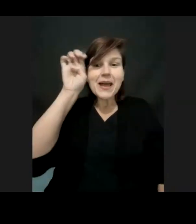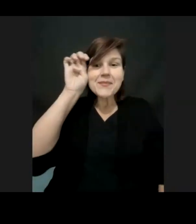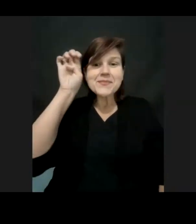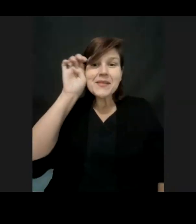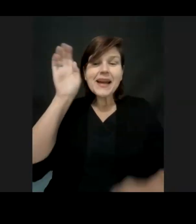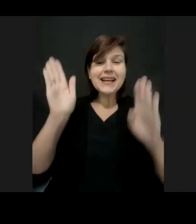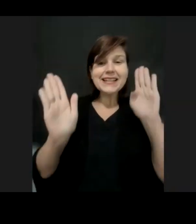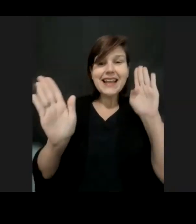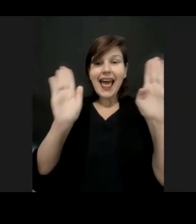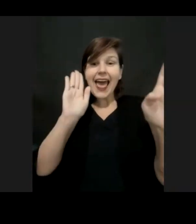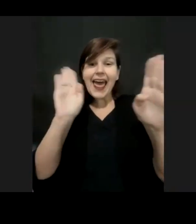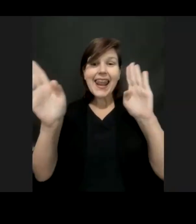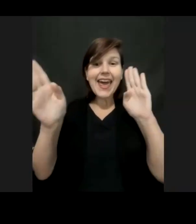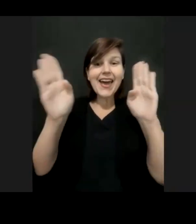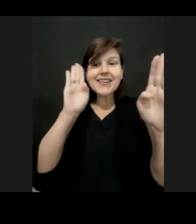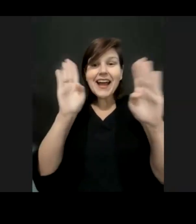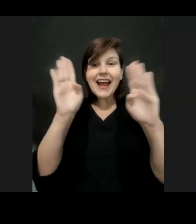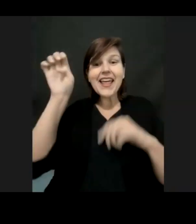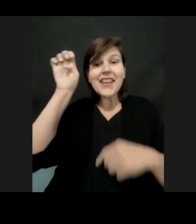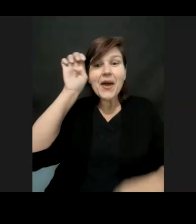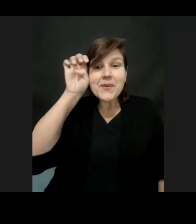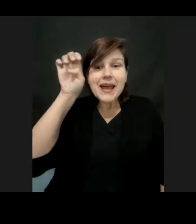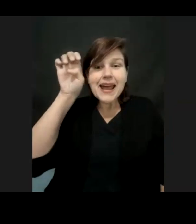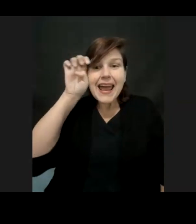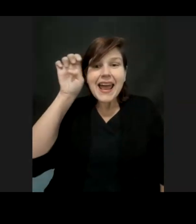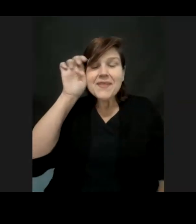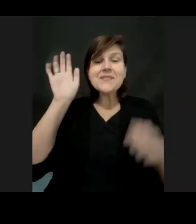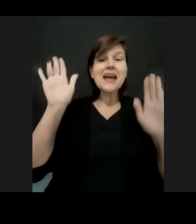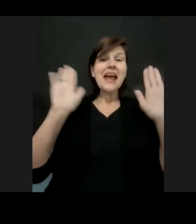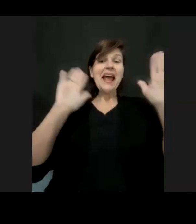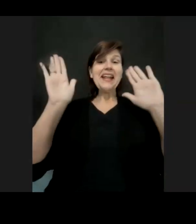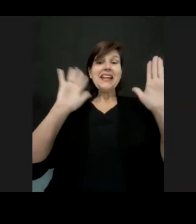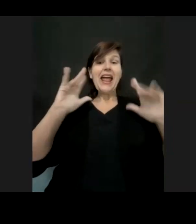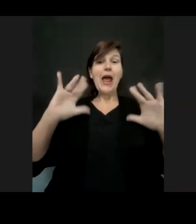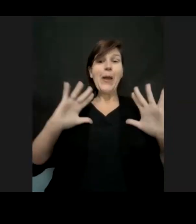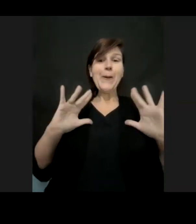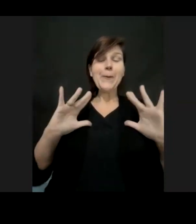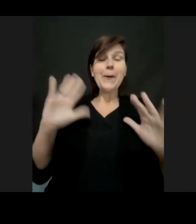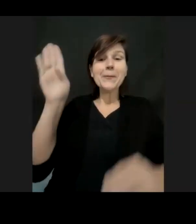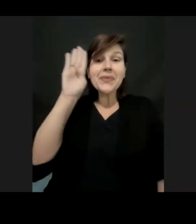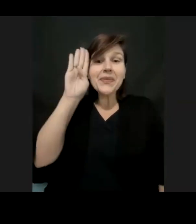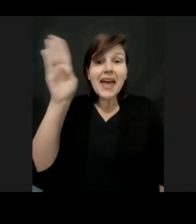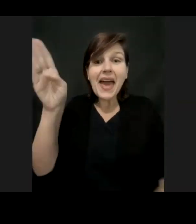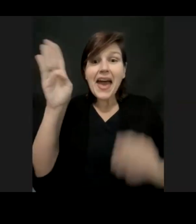Emmett, whoop! Hello, hello, hello, Emmett.